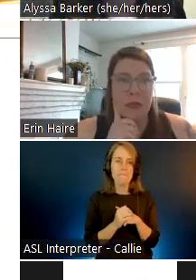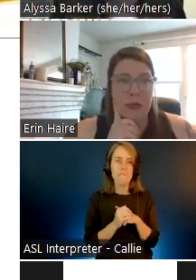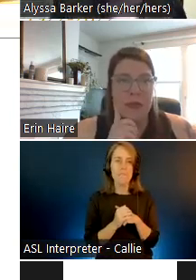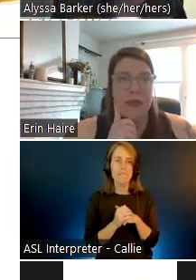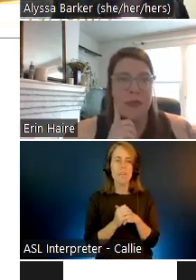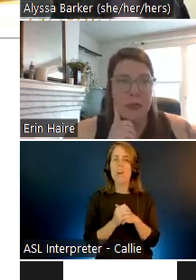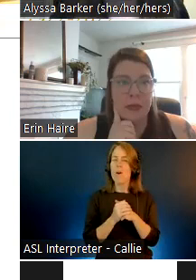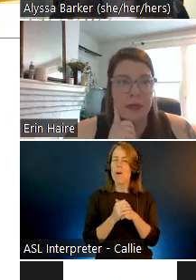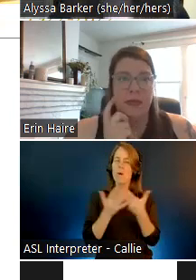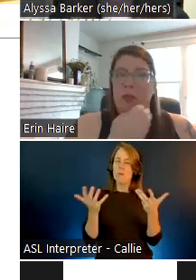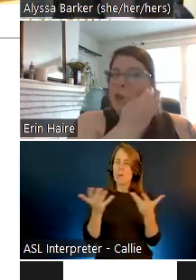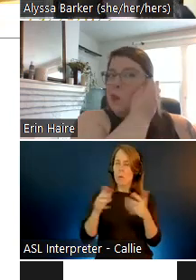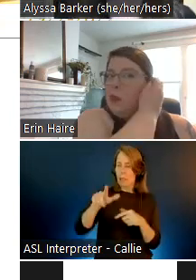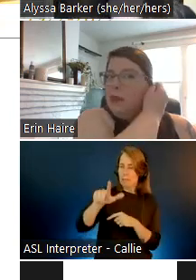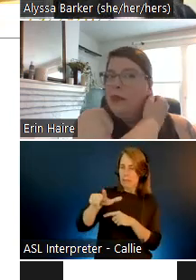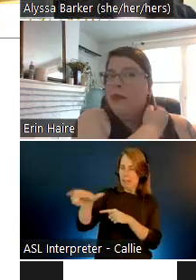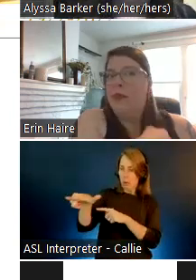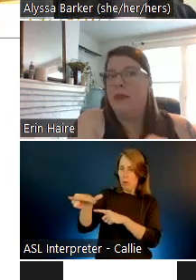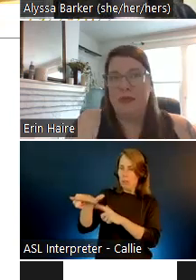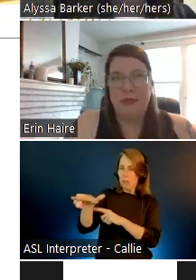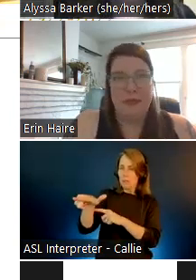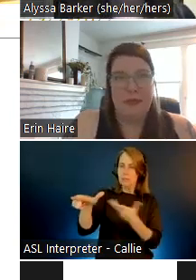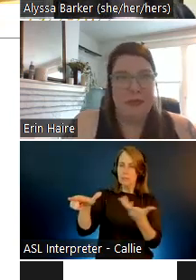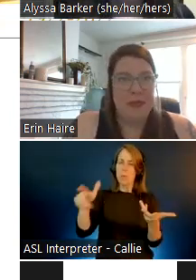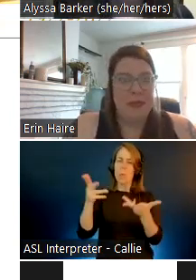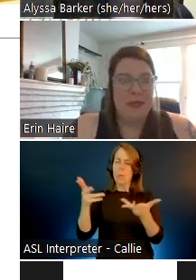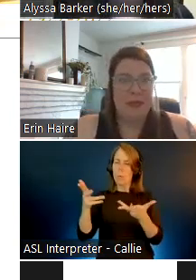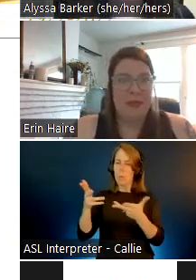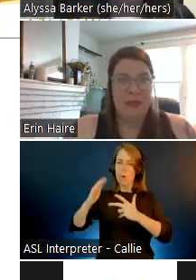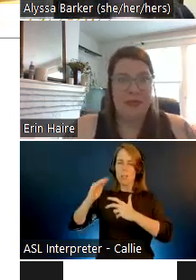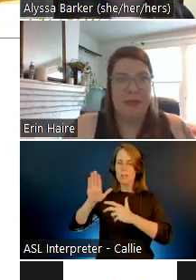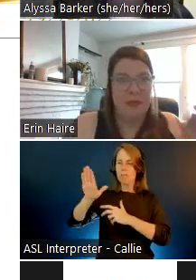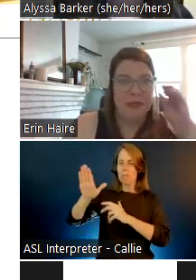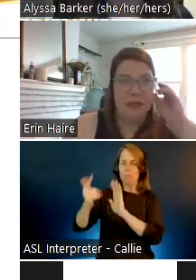these people these landlords that we're talking about um it's refusal to sell rent or make